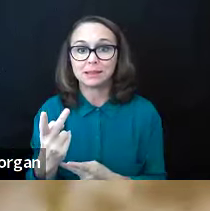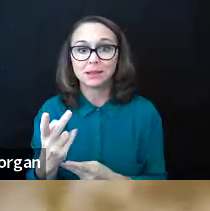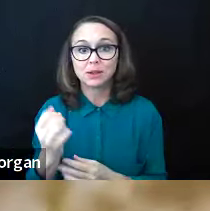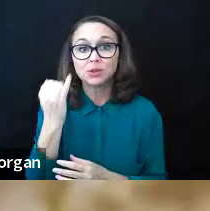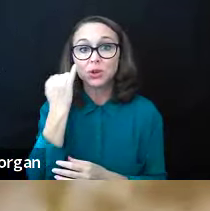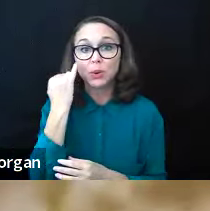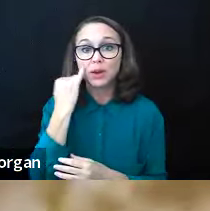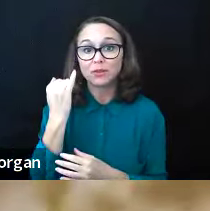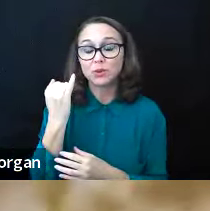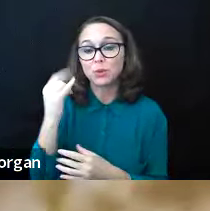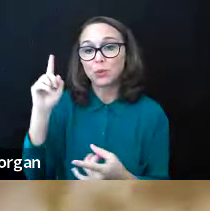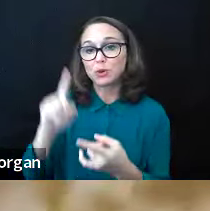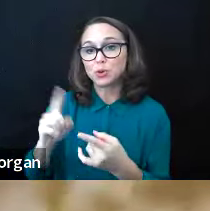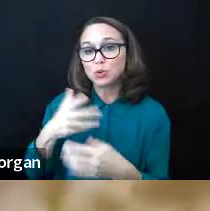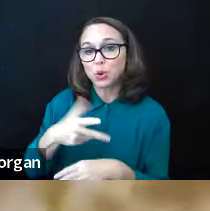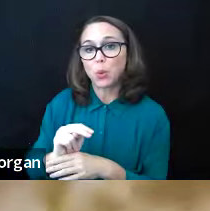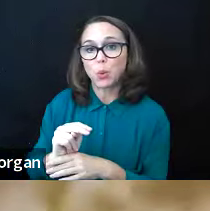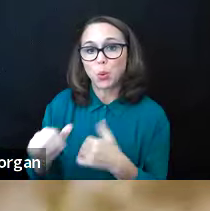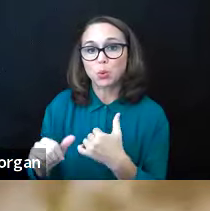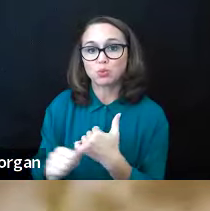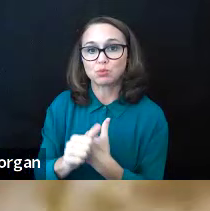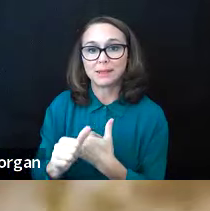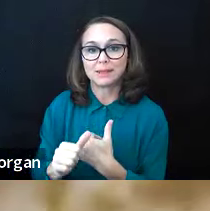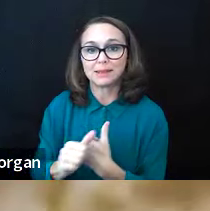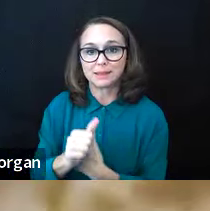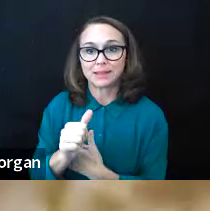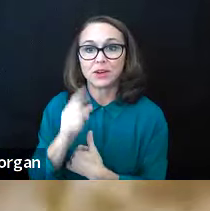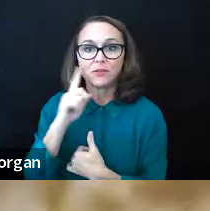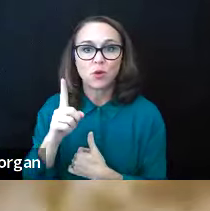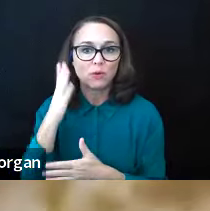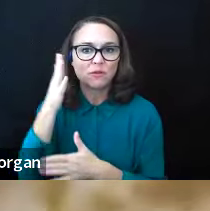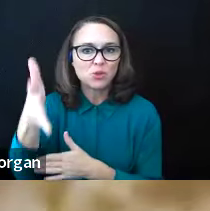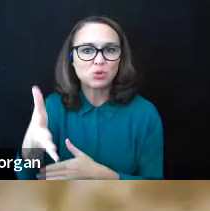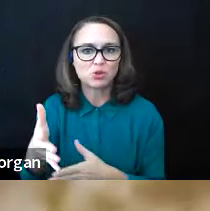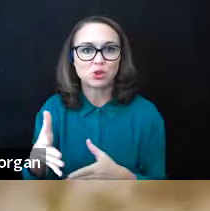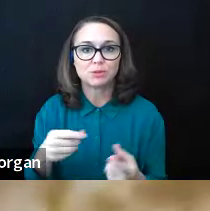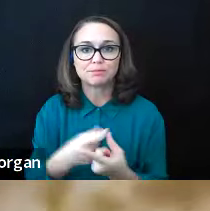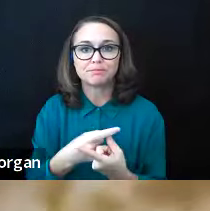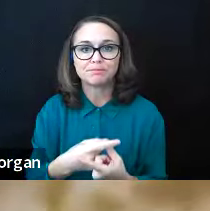their own risk for future perpetration. These approaches are associated with reductions in teen